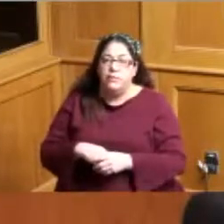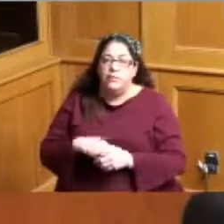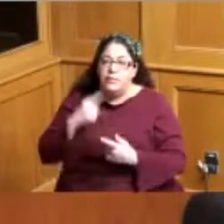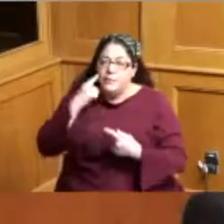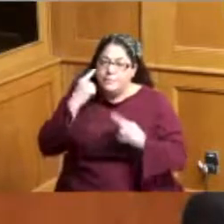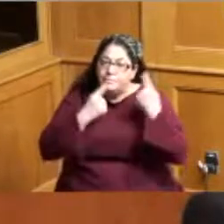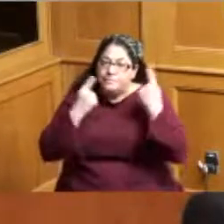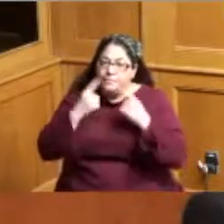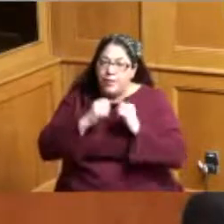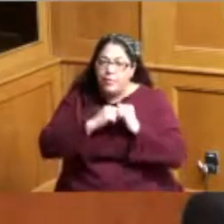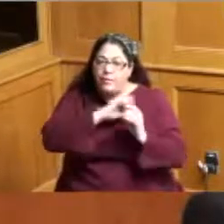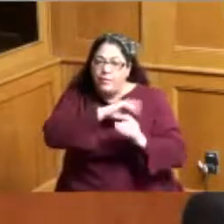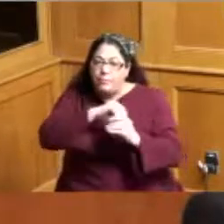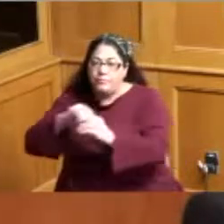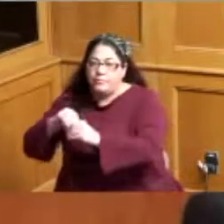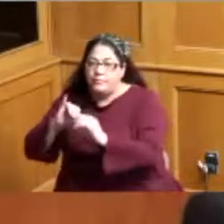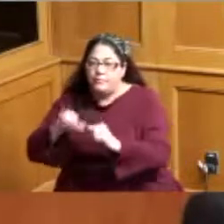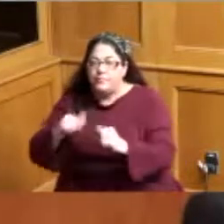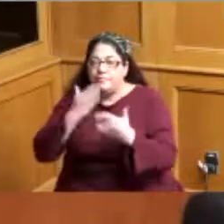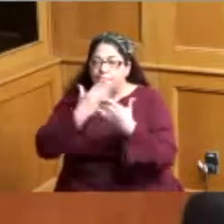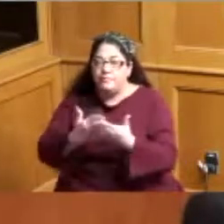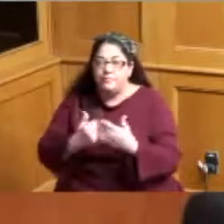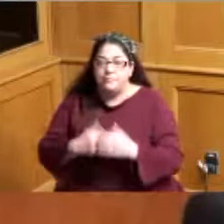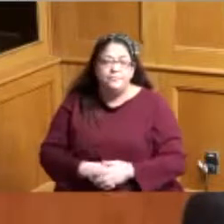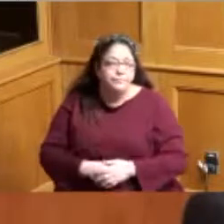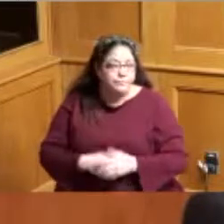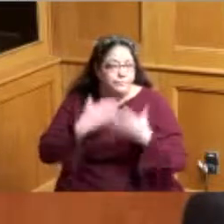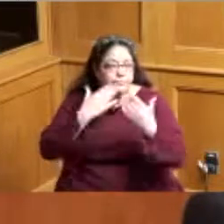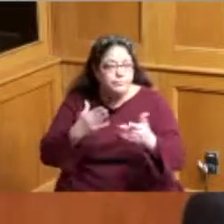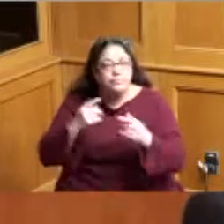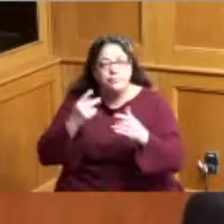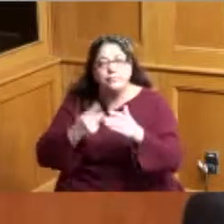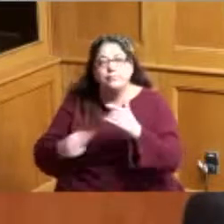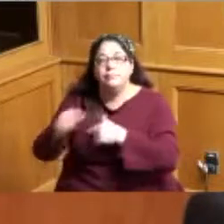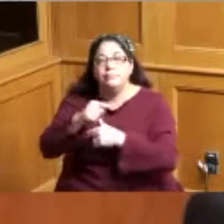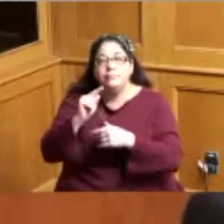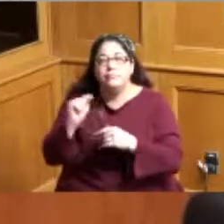other things okay well thanks I look look forward to future conversations about this yeah again